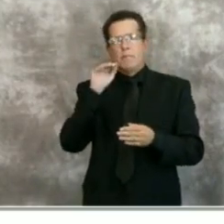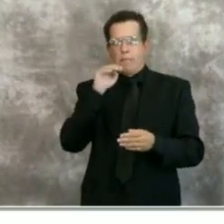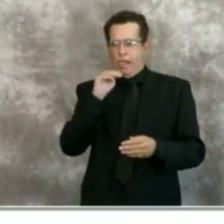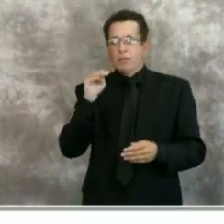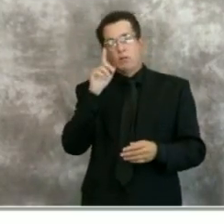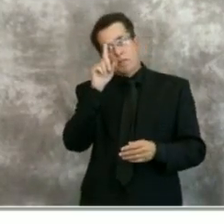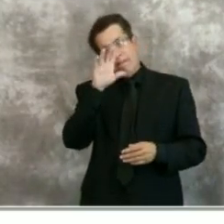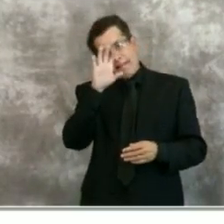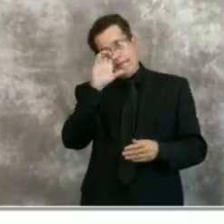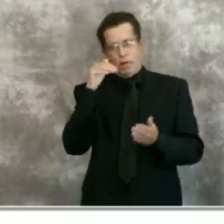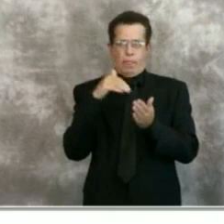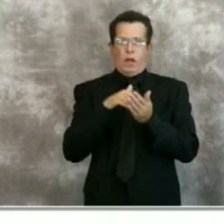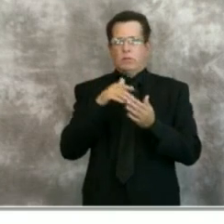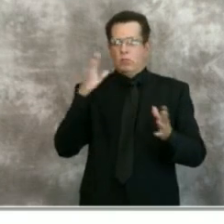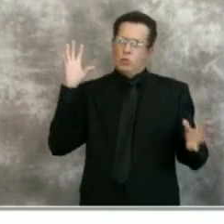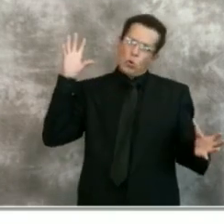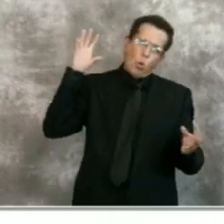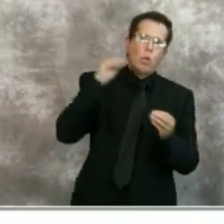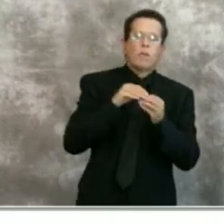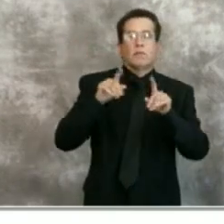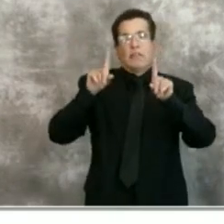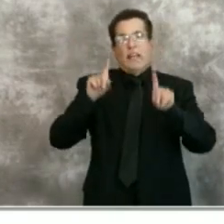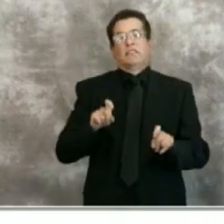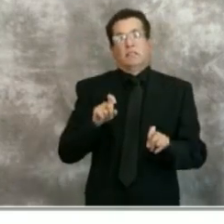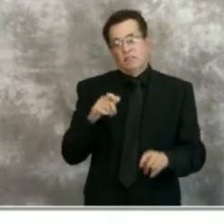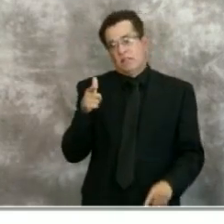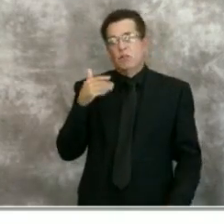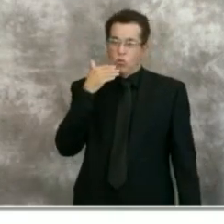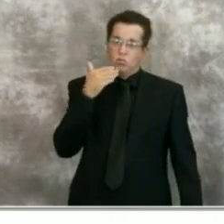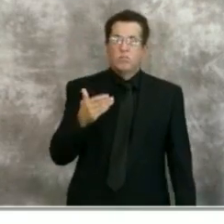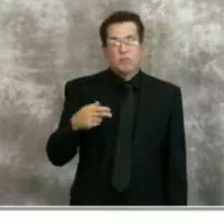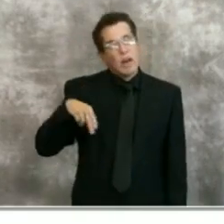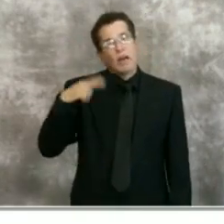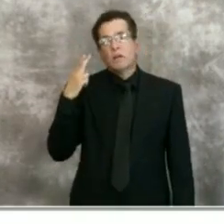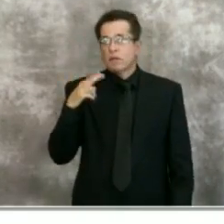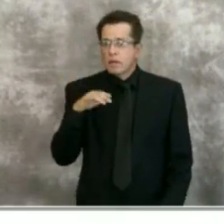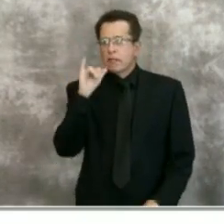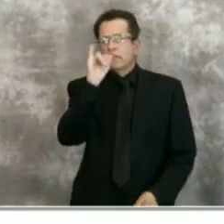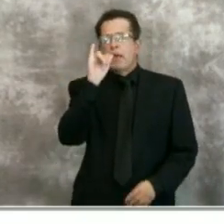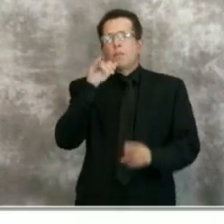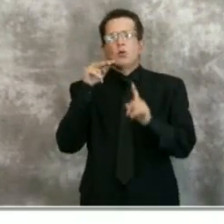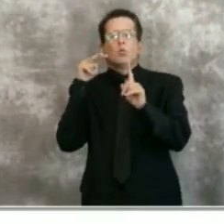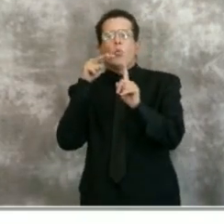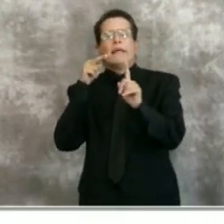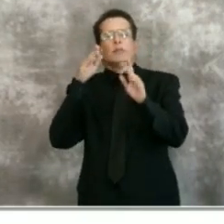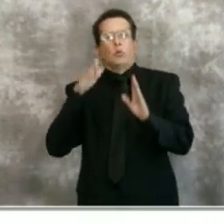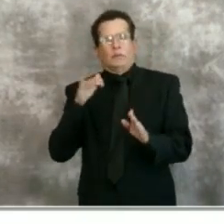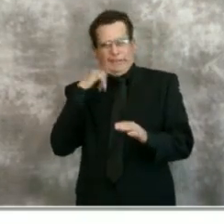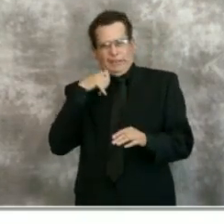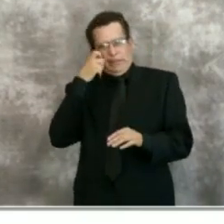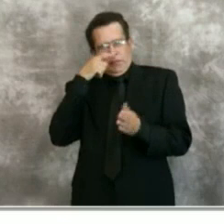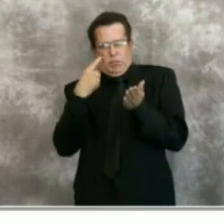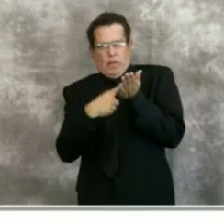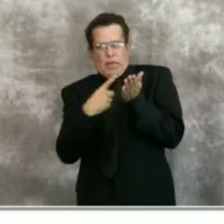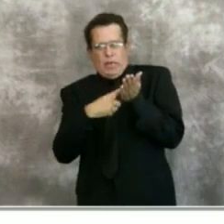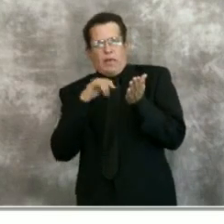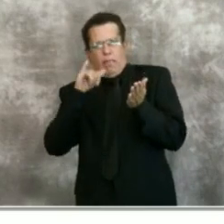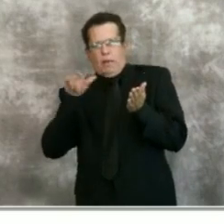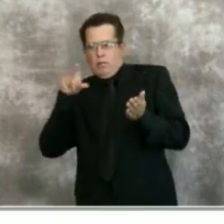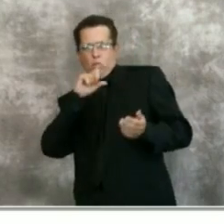SURPASSED THE HALF-MILLION TEST. REPORTED THRESHOLD FOR OUR REGION. ALL RIGHT WE CONTINUE TO DO WELL AS IN